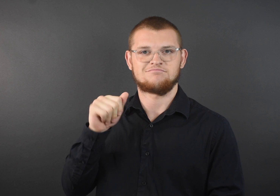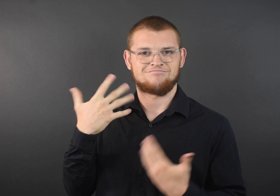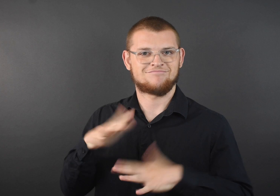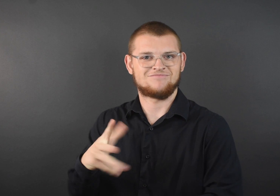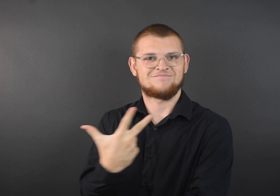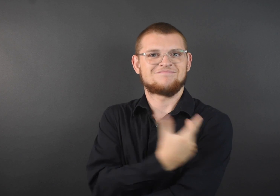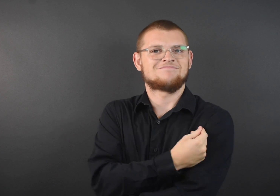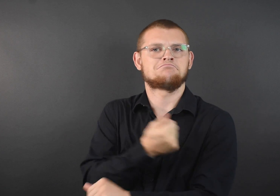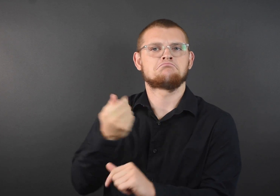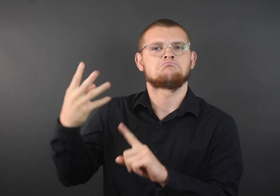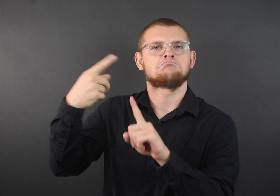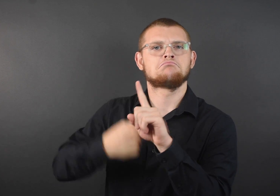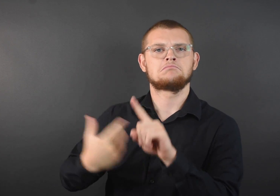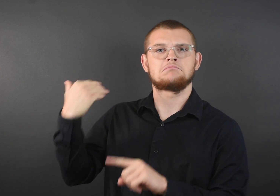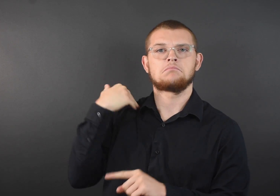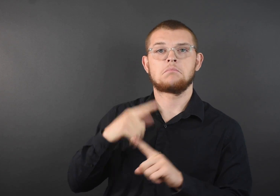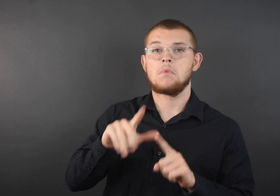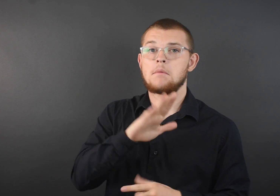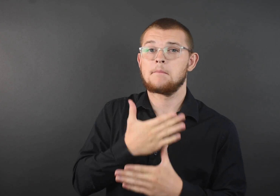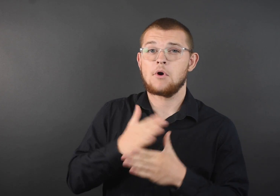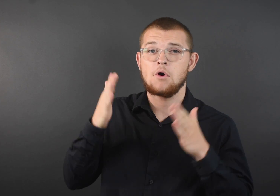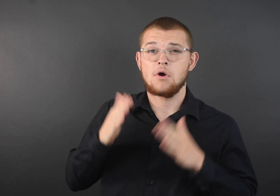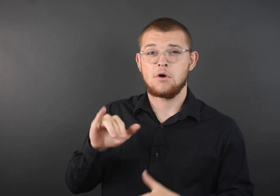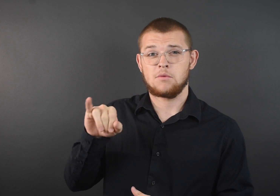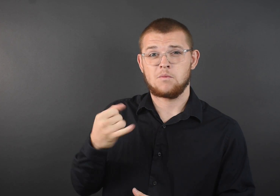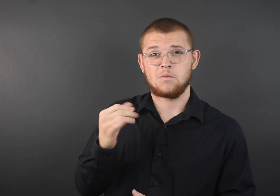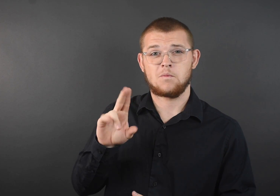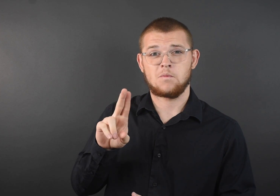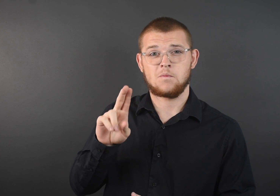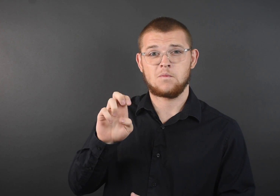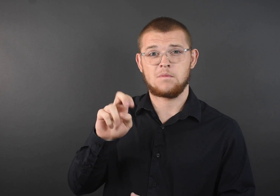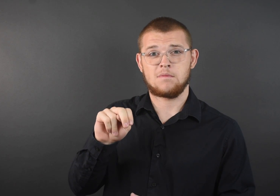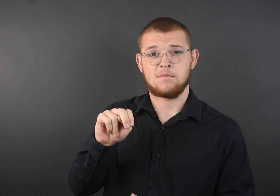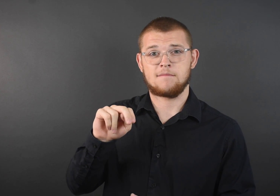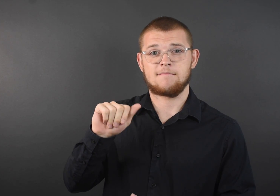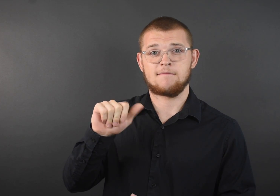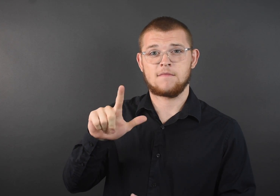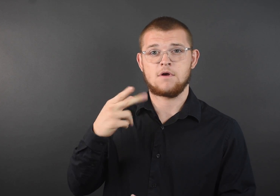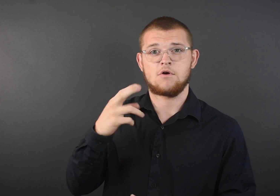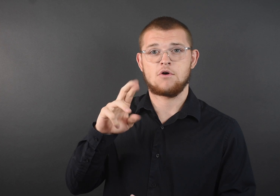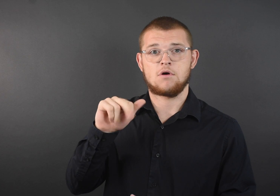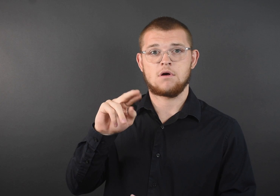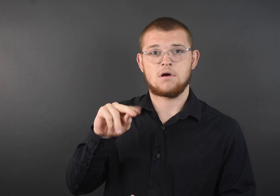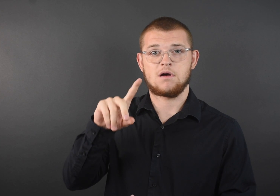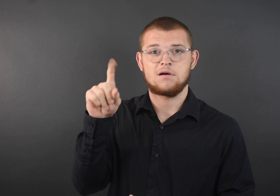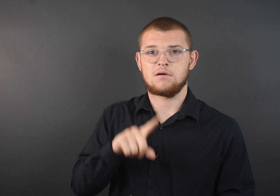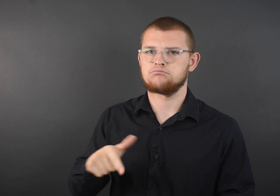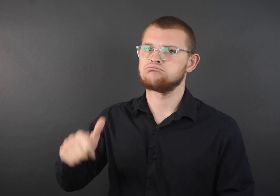Eva Rosas of Chaska was vaccinated months ago, but her partner, Juvenal Hernandez,